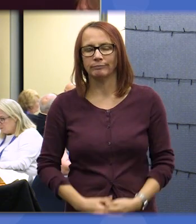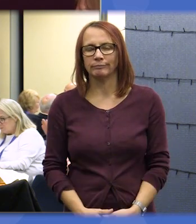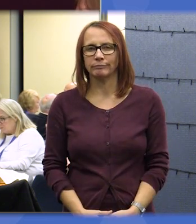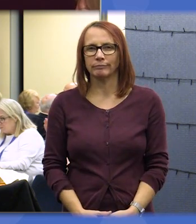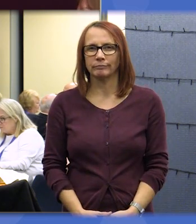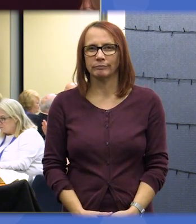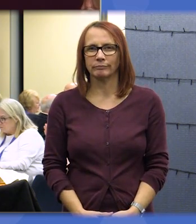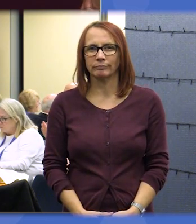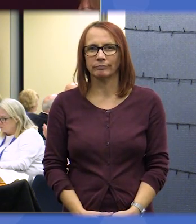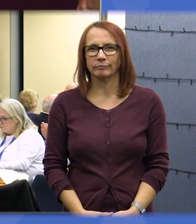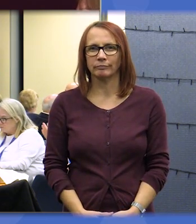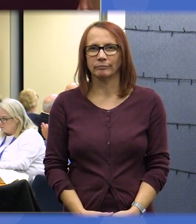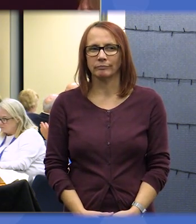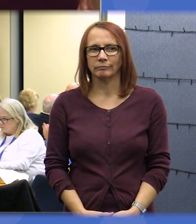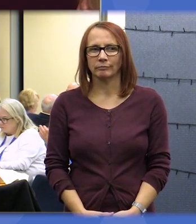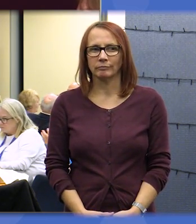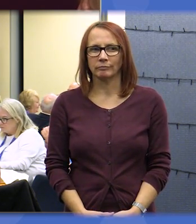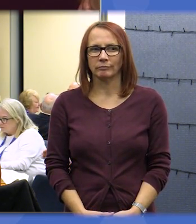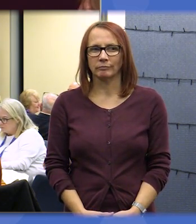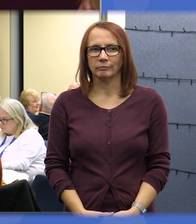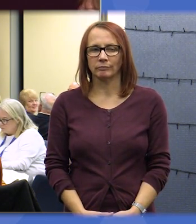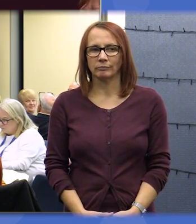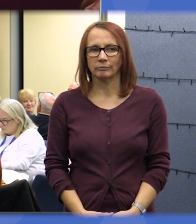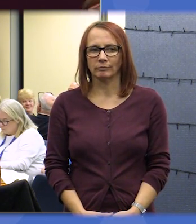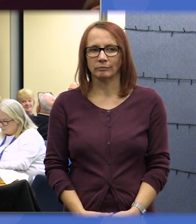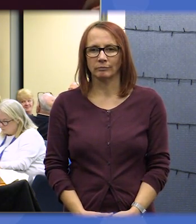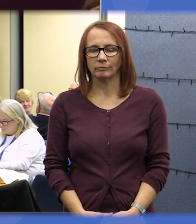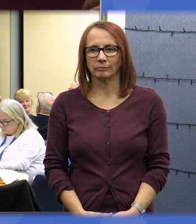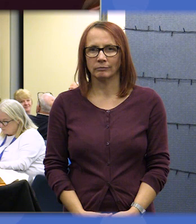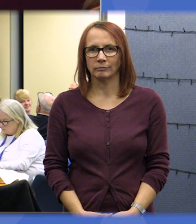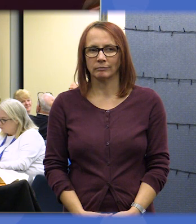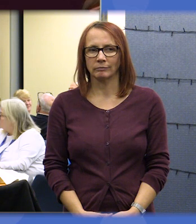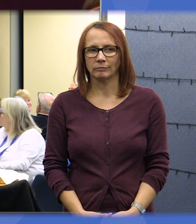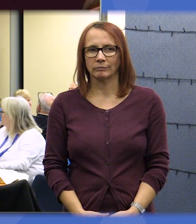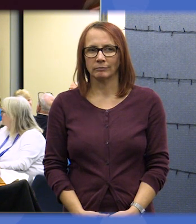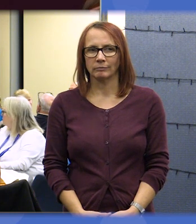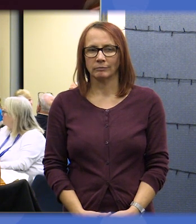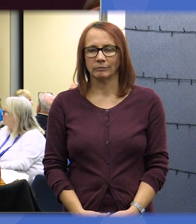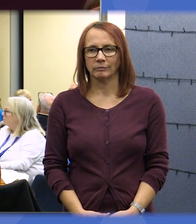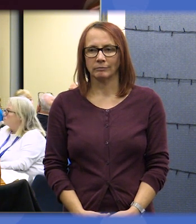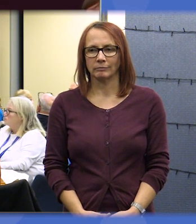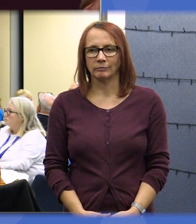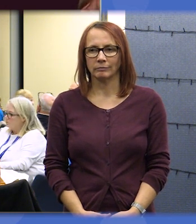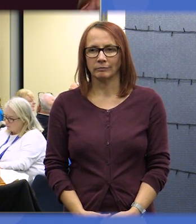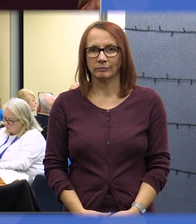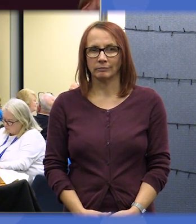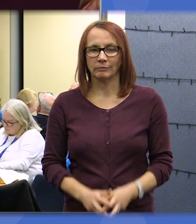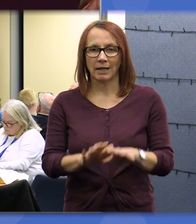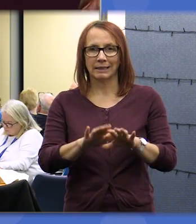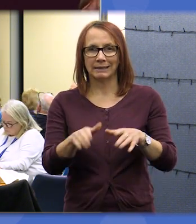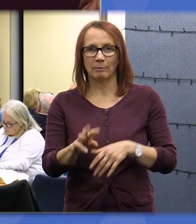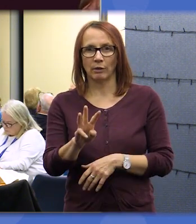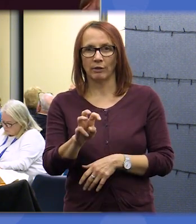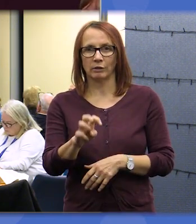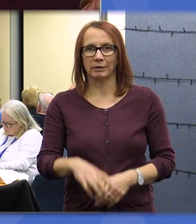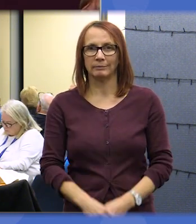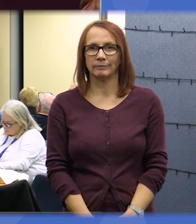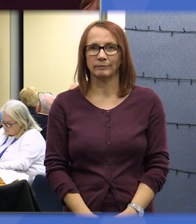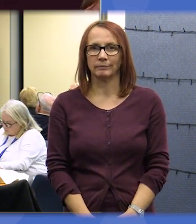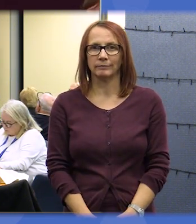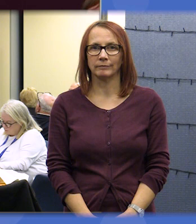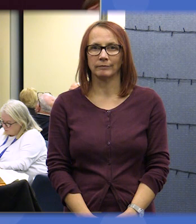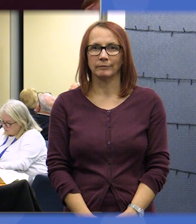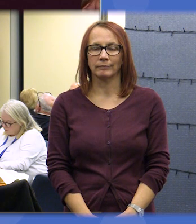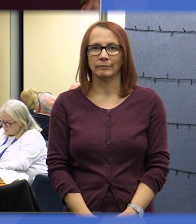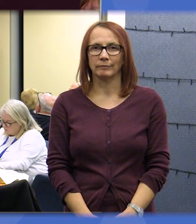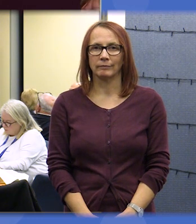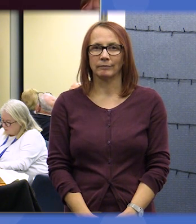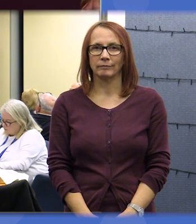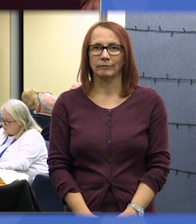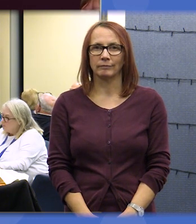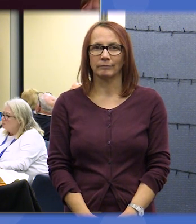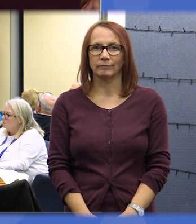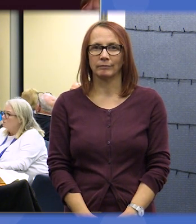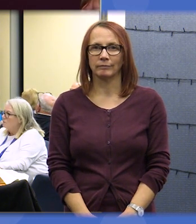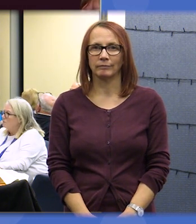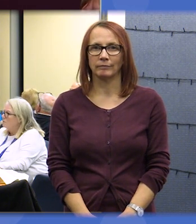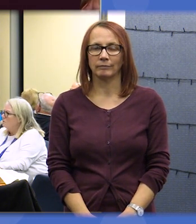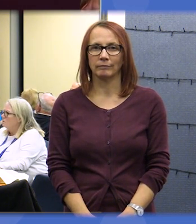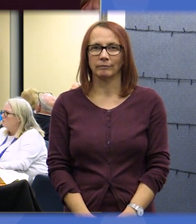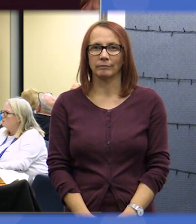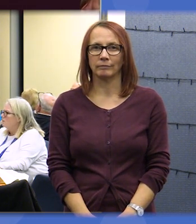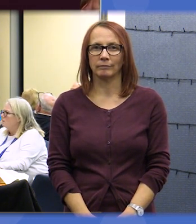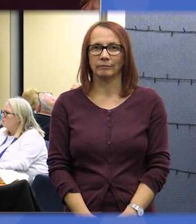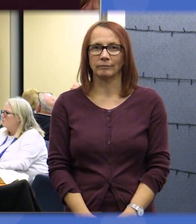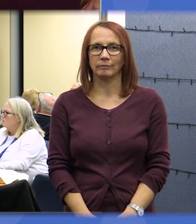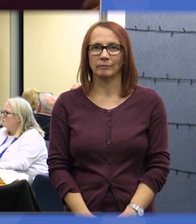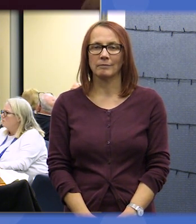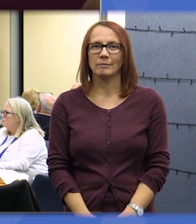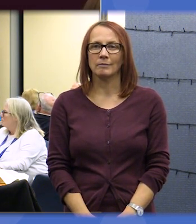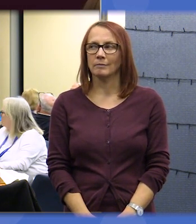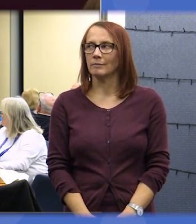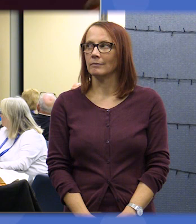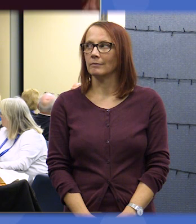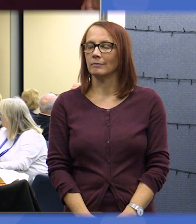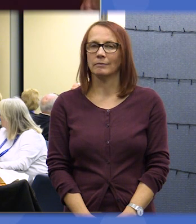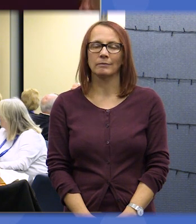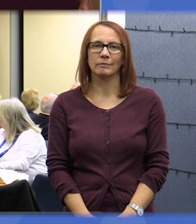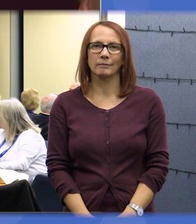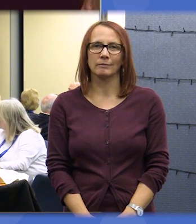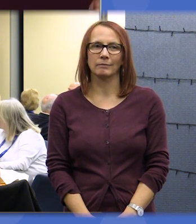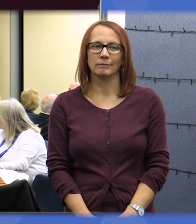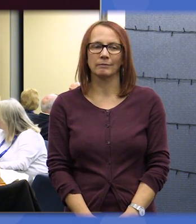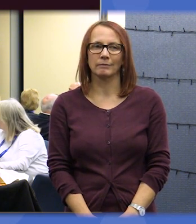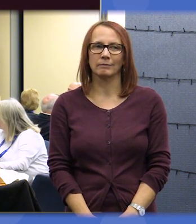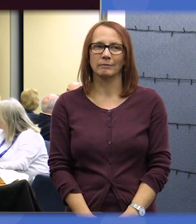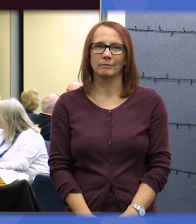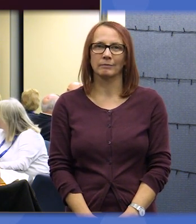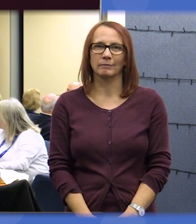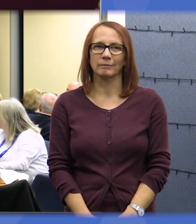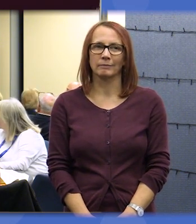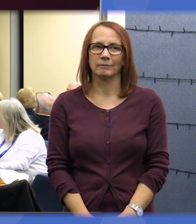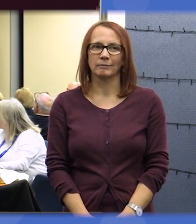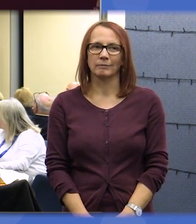two more tables left number 13 is your time come on up table 13 thank you thank